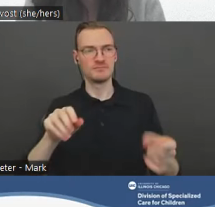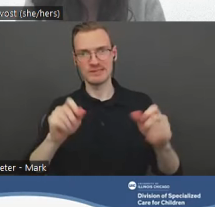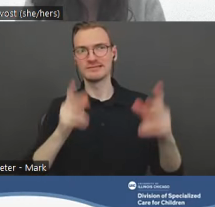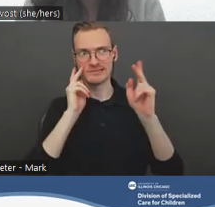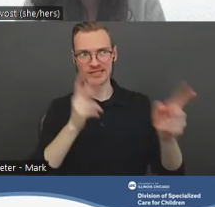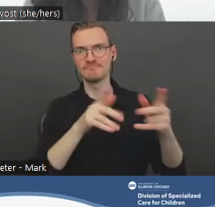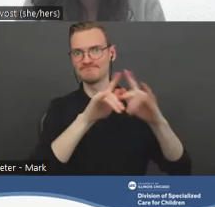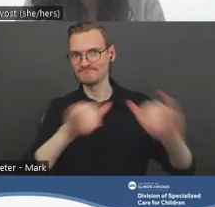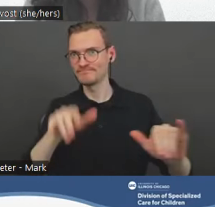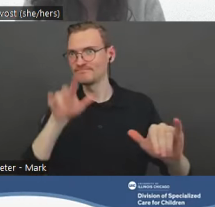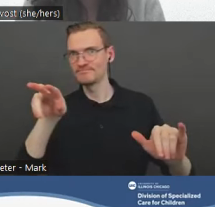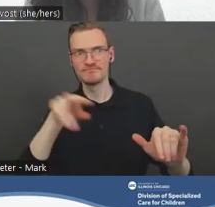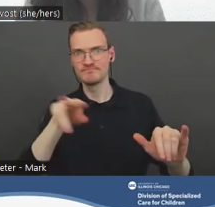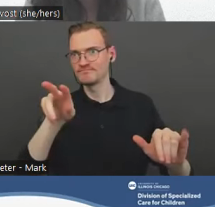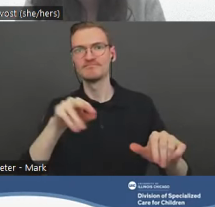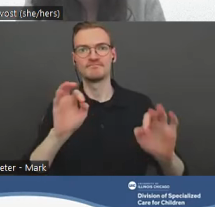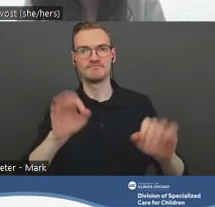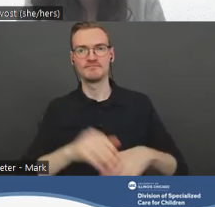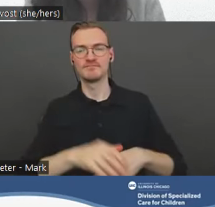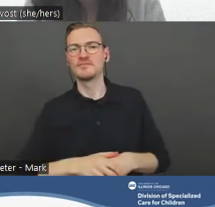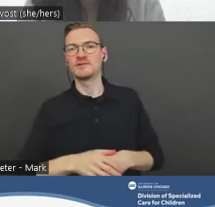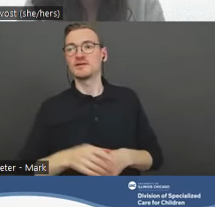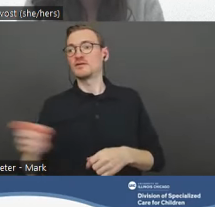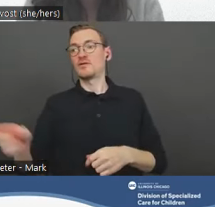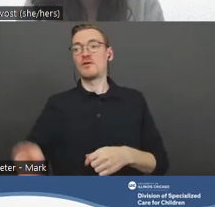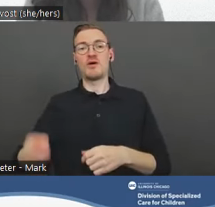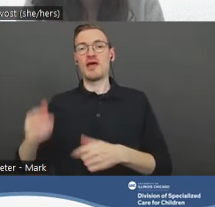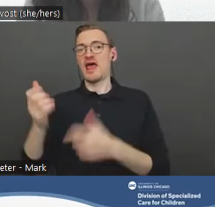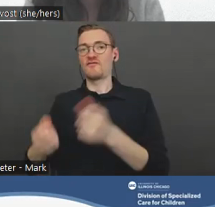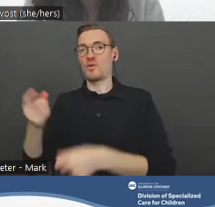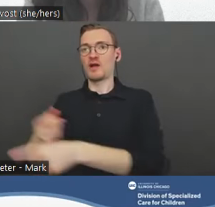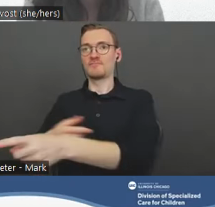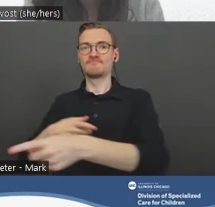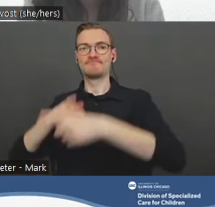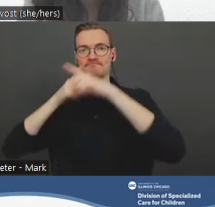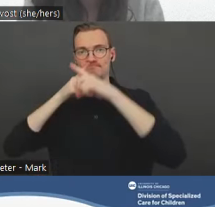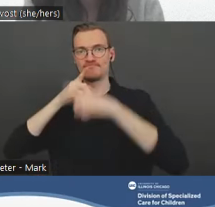All attendees are muted so throughout the whole presentation you won't be able to talk unless we